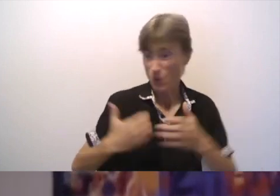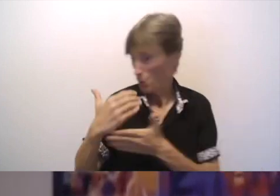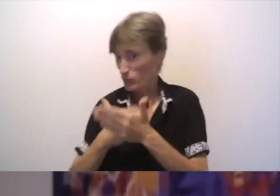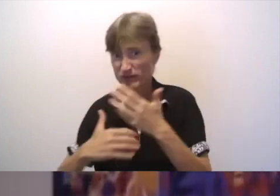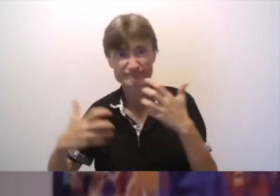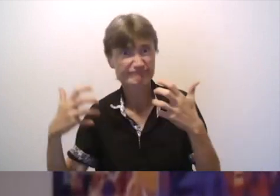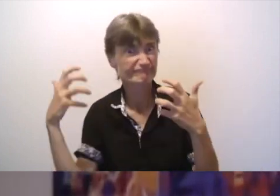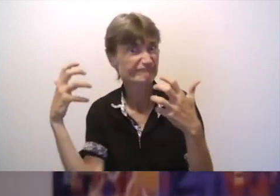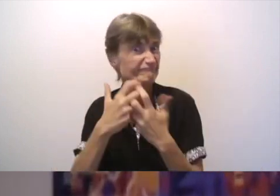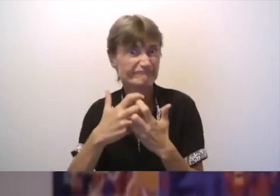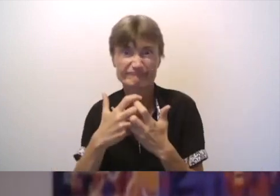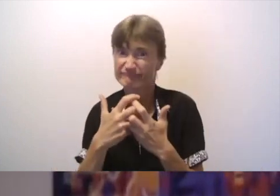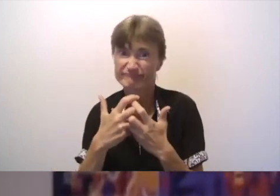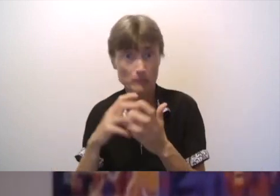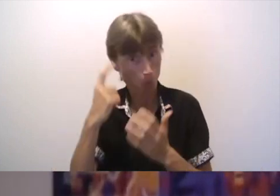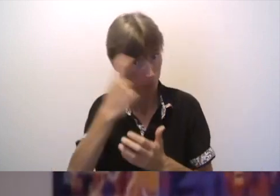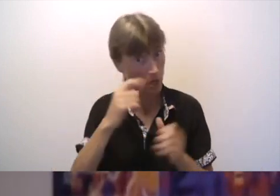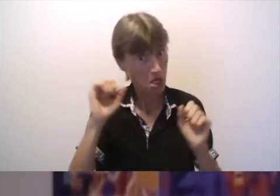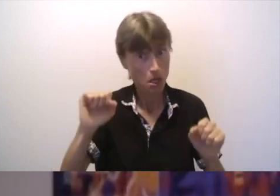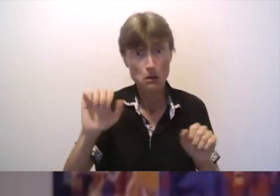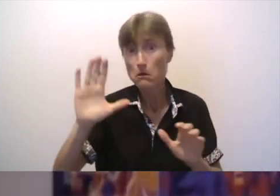to take on this issue